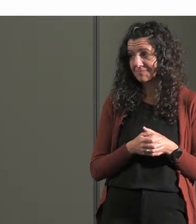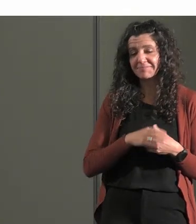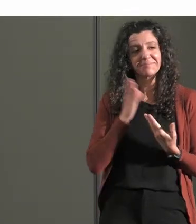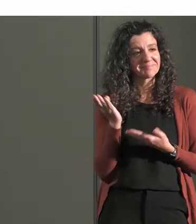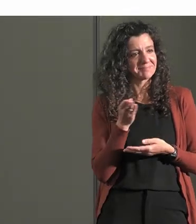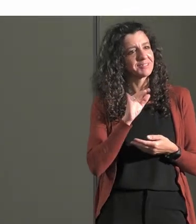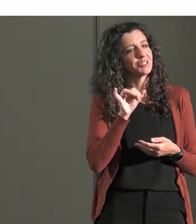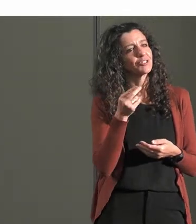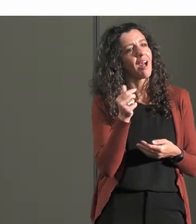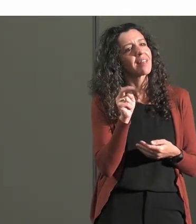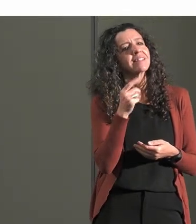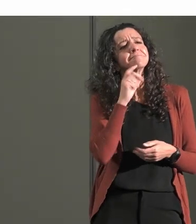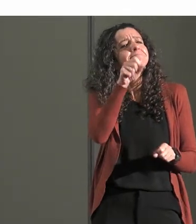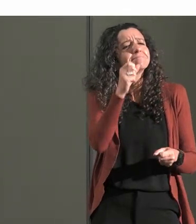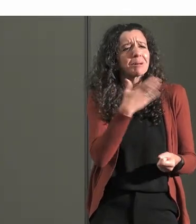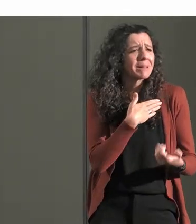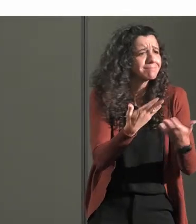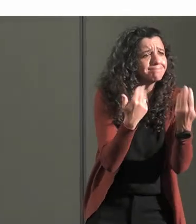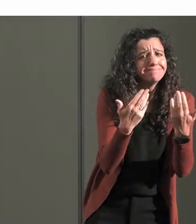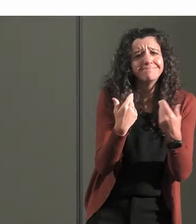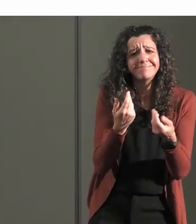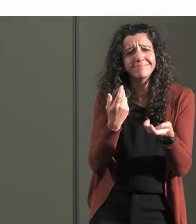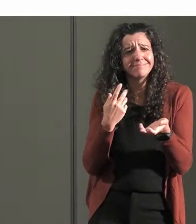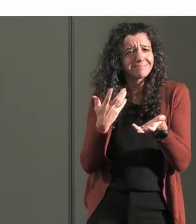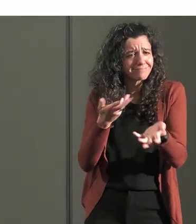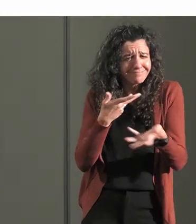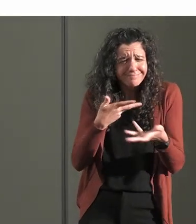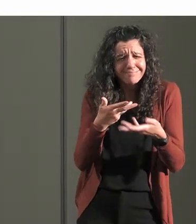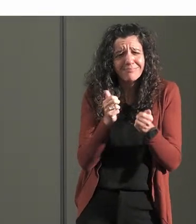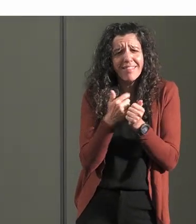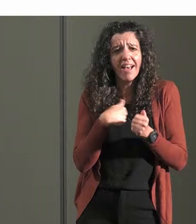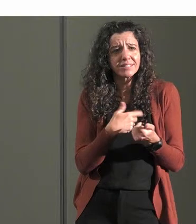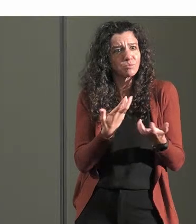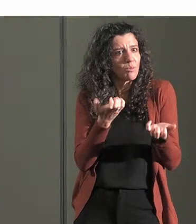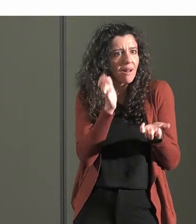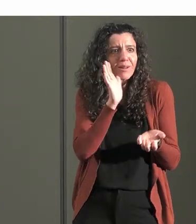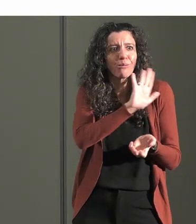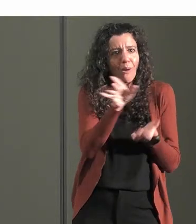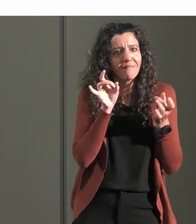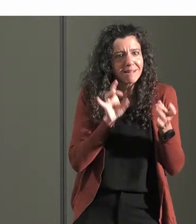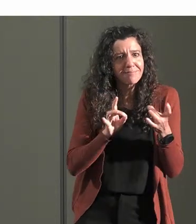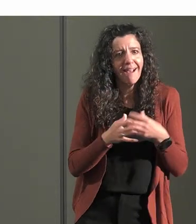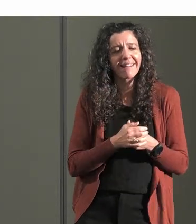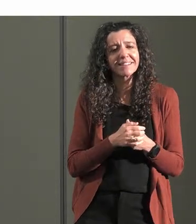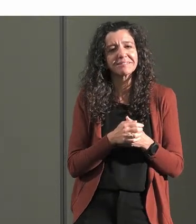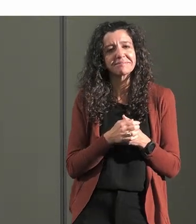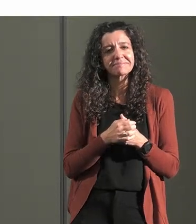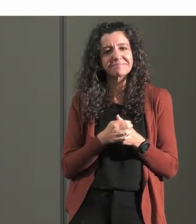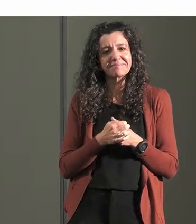say anything else? ? ≫ JONATHAN: Come talk to us we